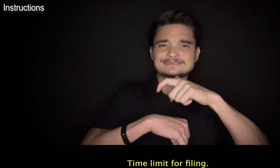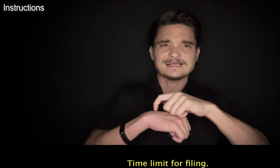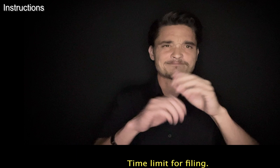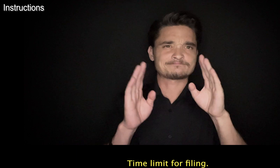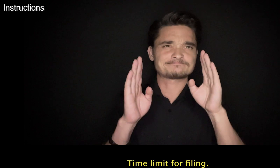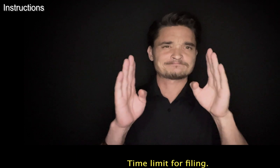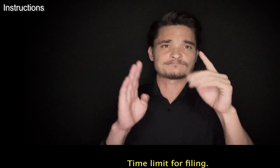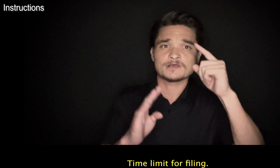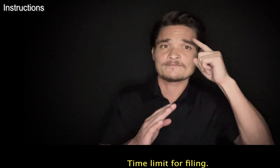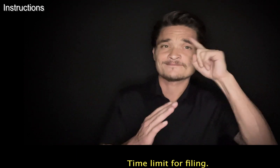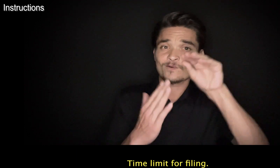Time limit for filing.